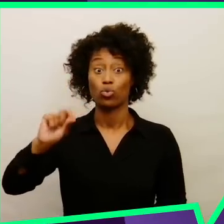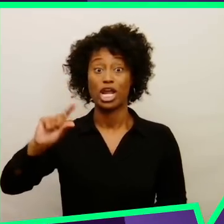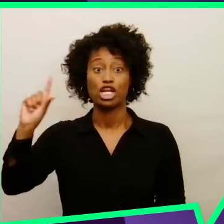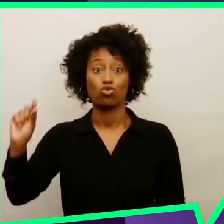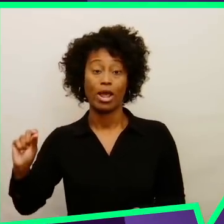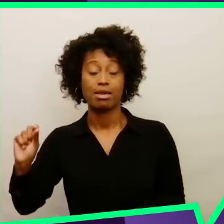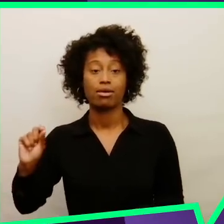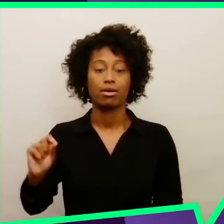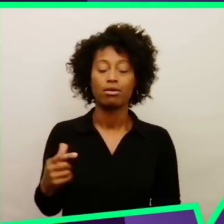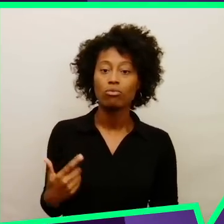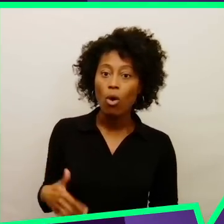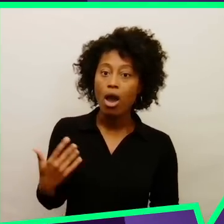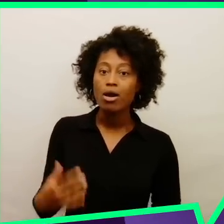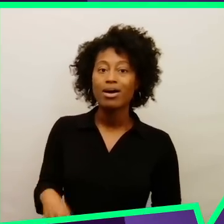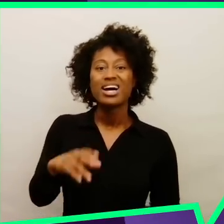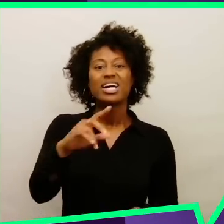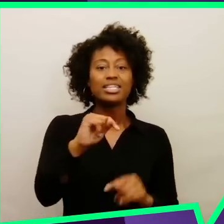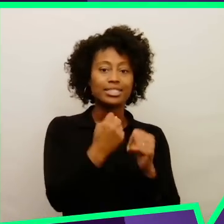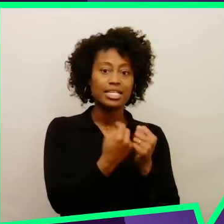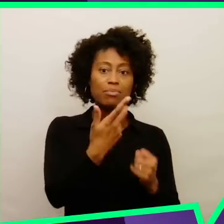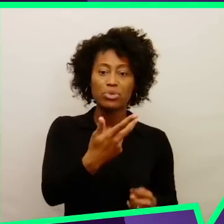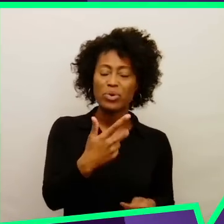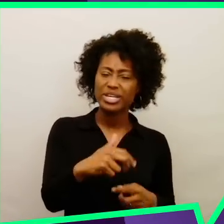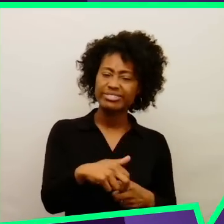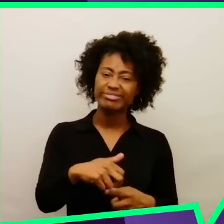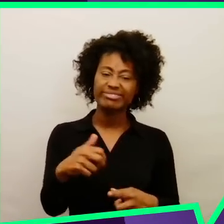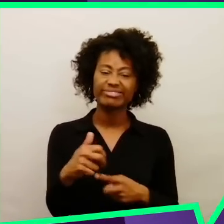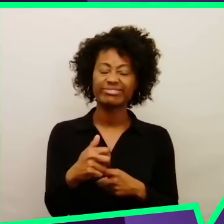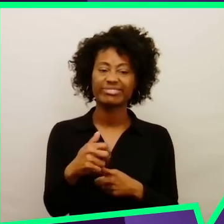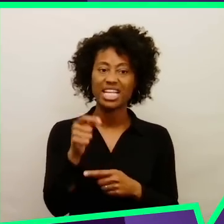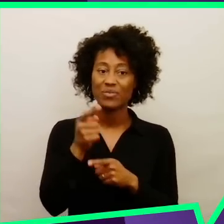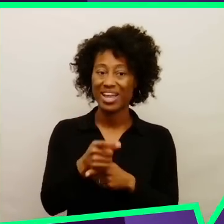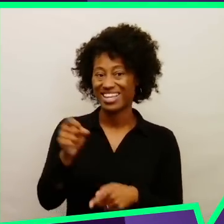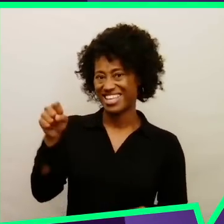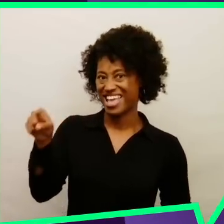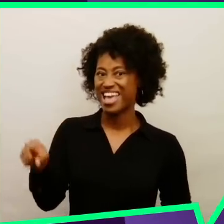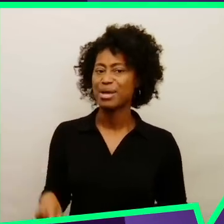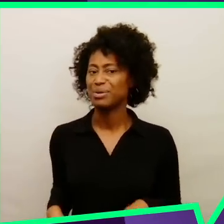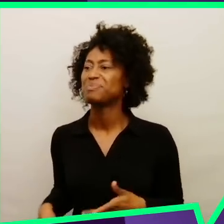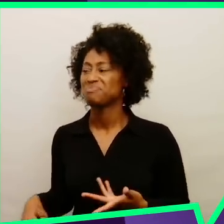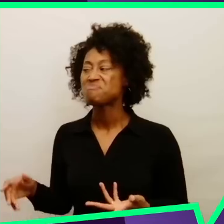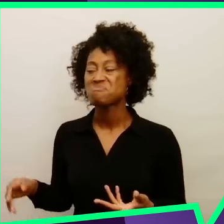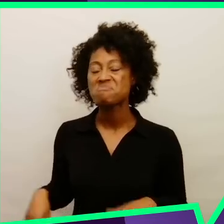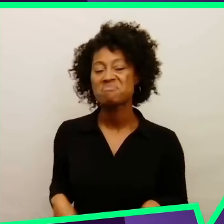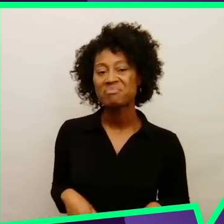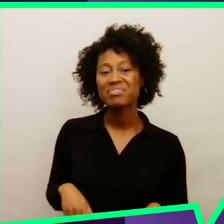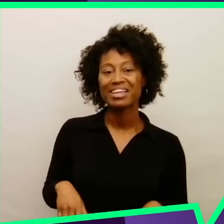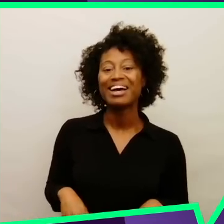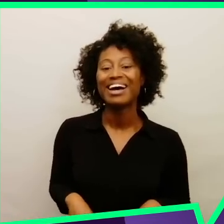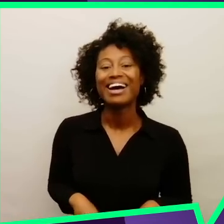And man, I think we just saw team three dominate. What do you think, Lil? Yeah. Yeah, they did pretty good.